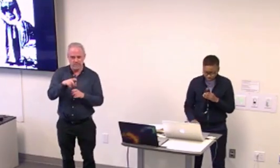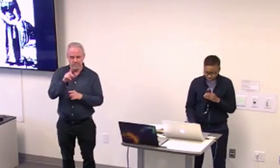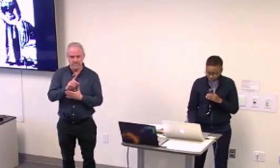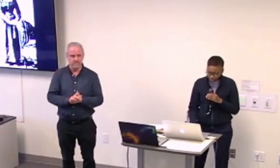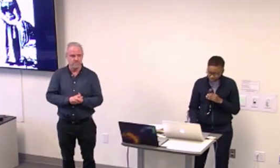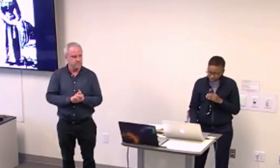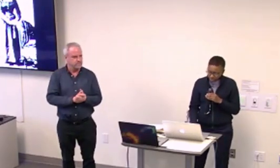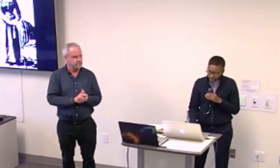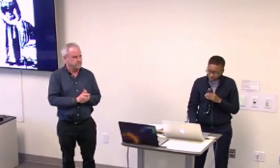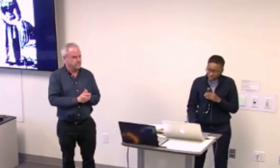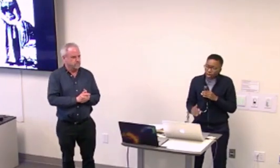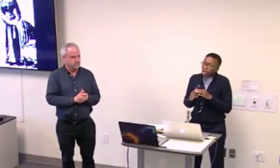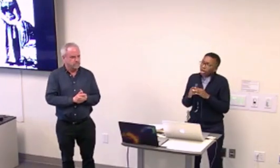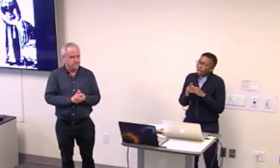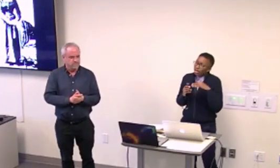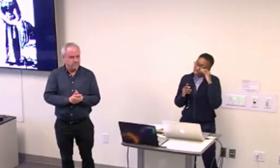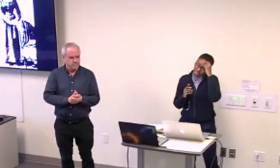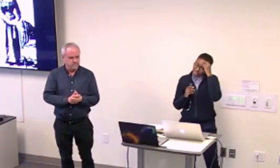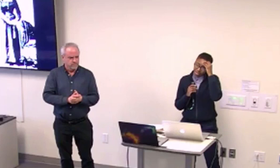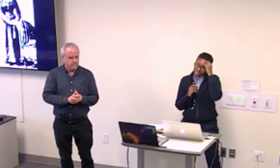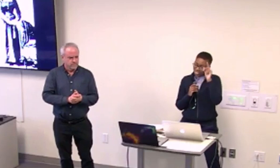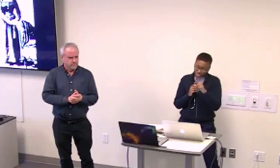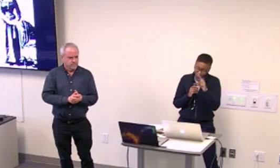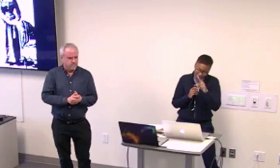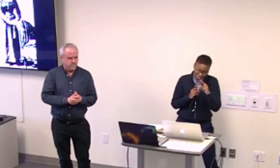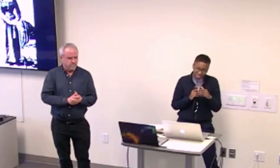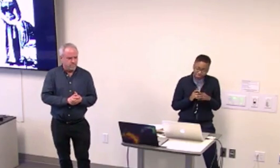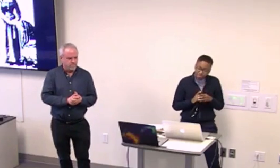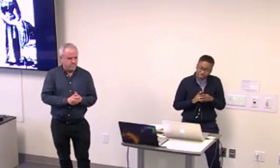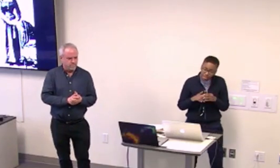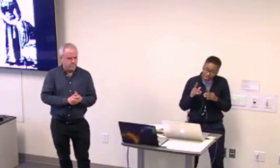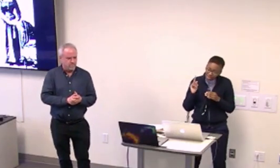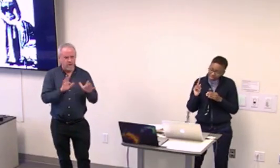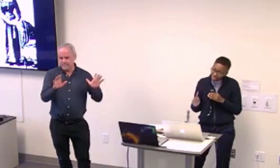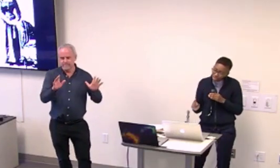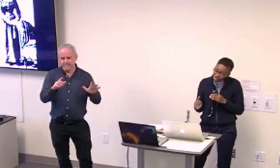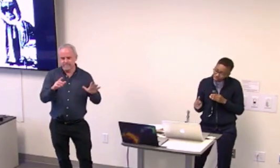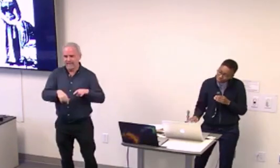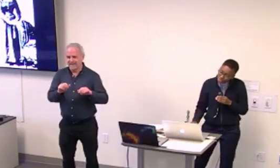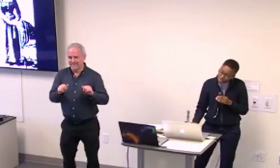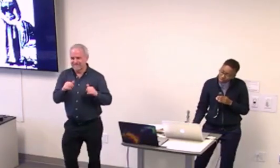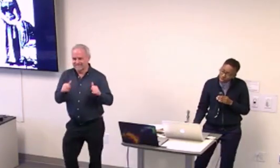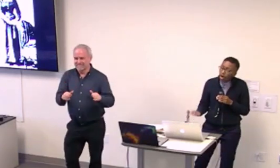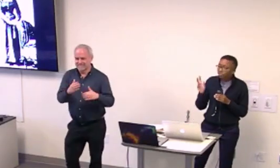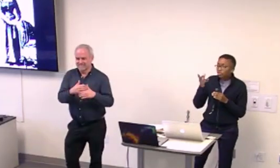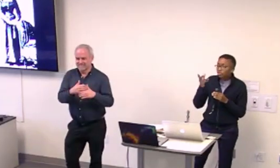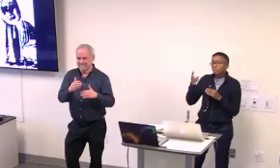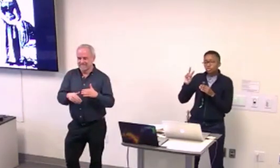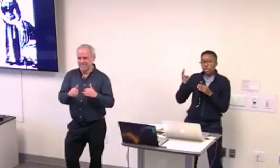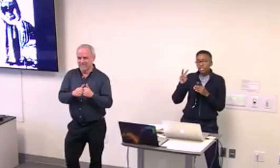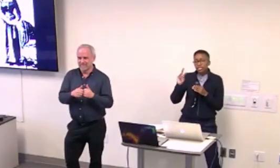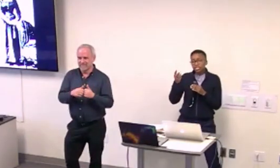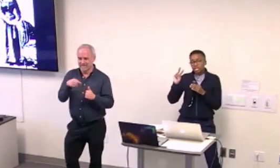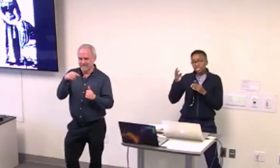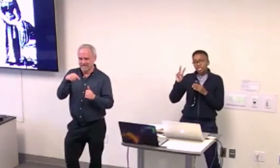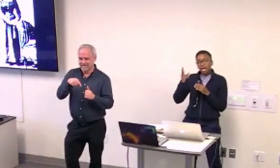I can't stop there yet. Often people try to discuss the concept